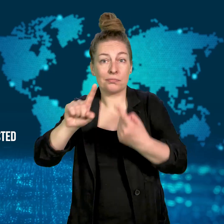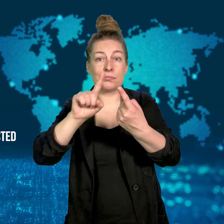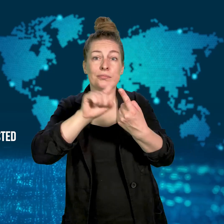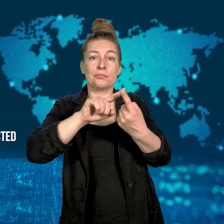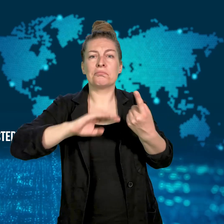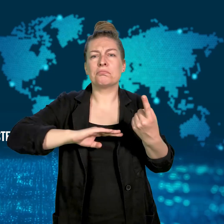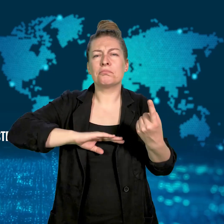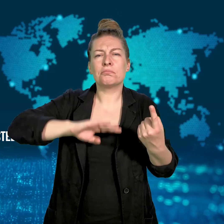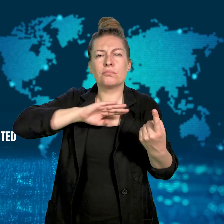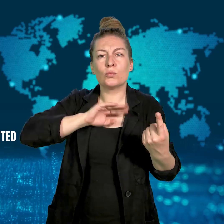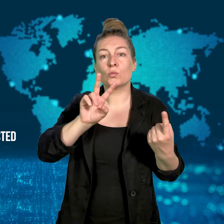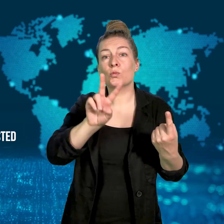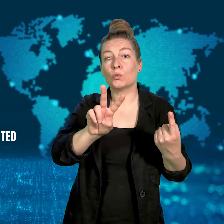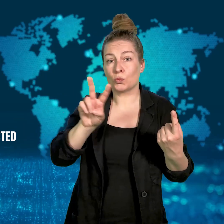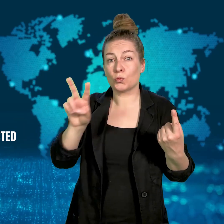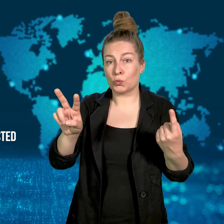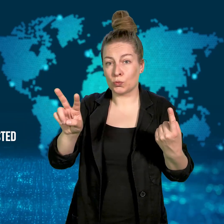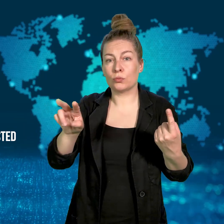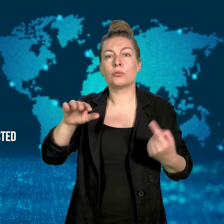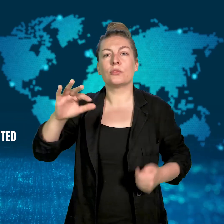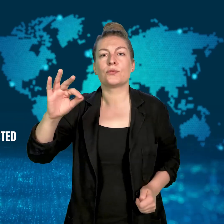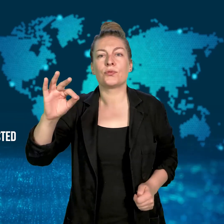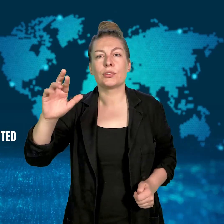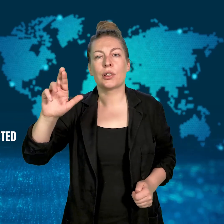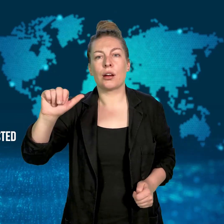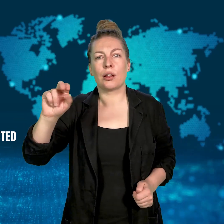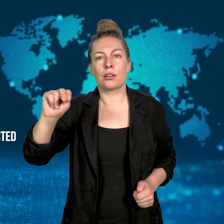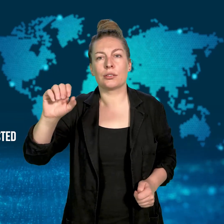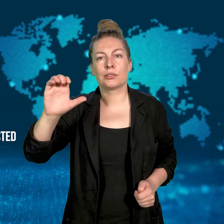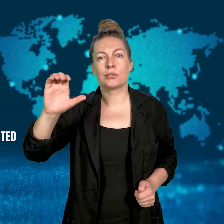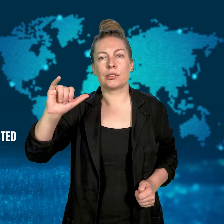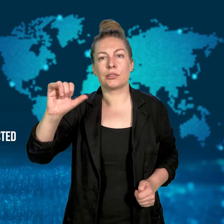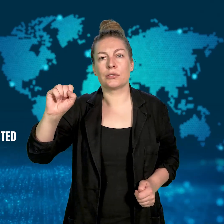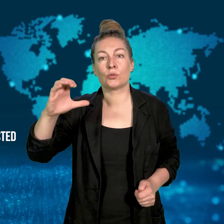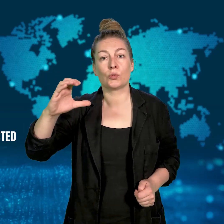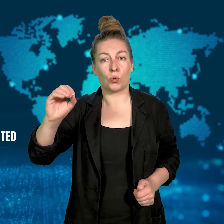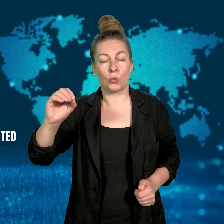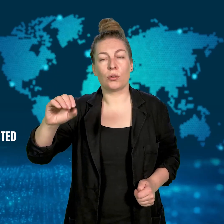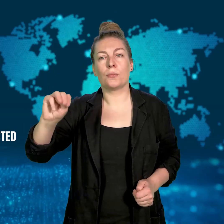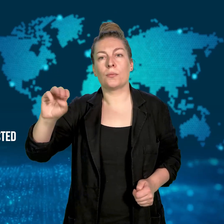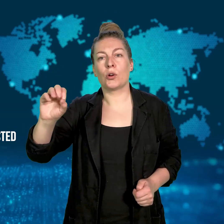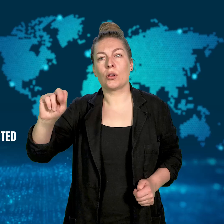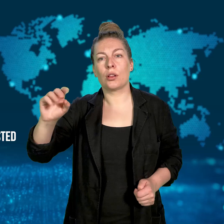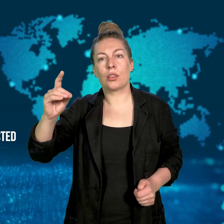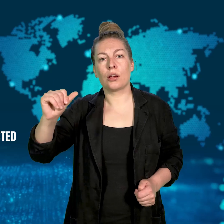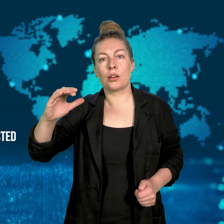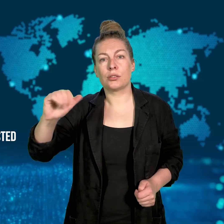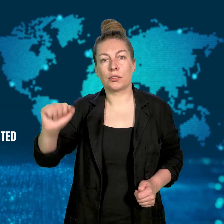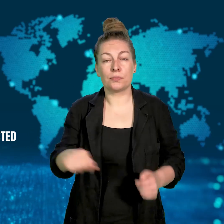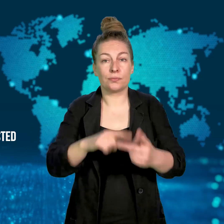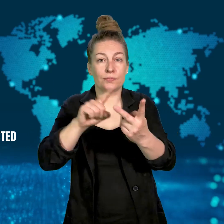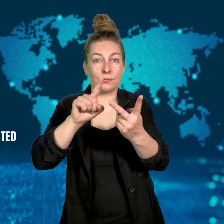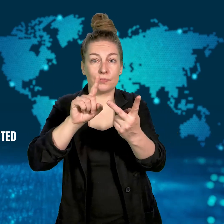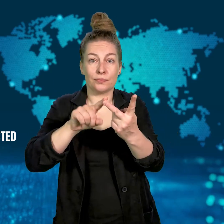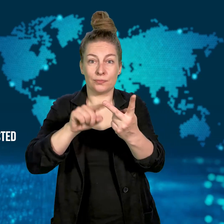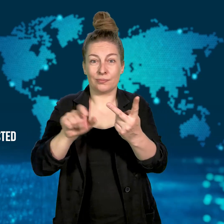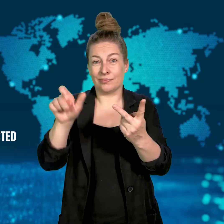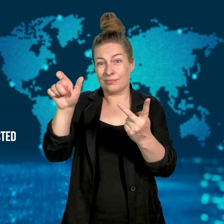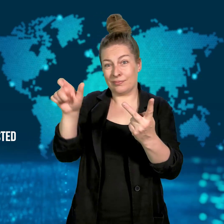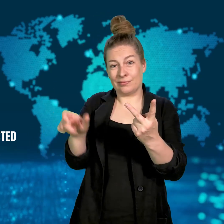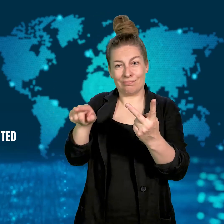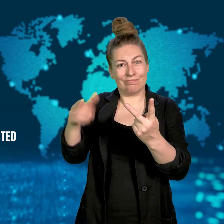The two men are Francisco Mondaca, a 22-year-old firefighter,